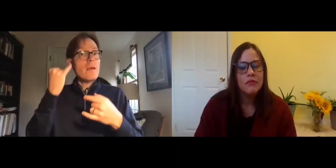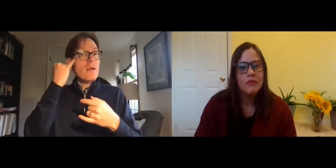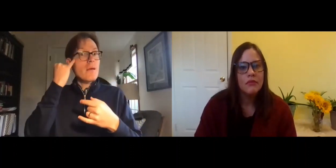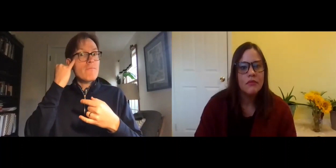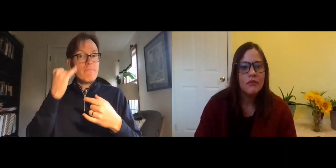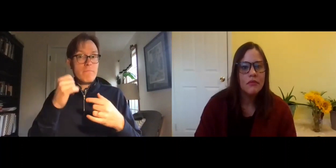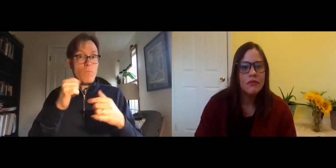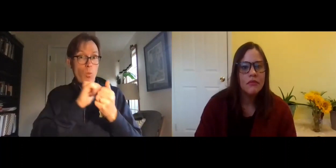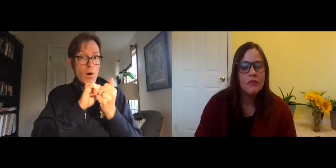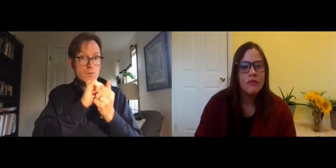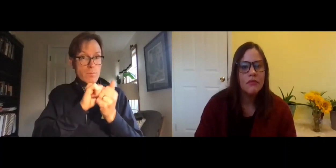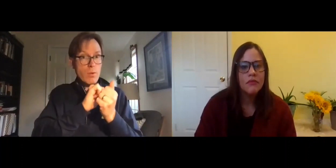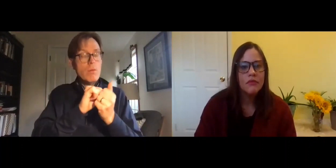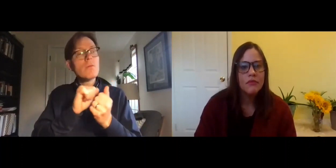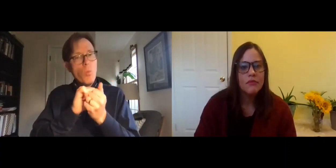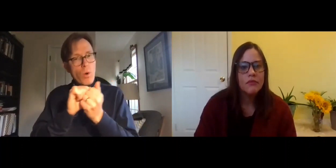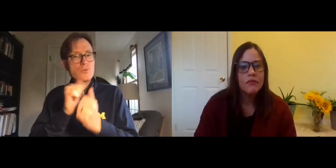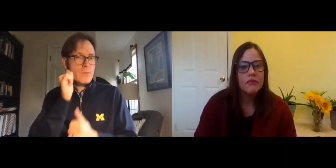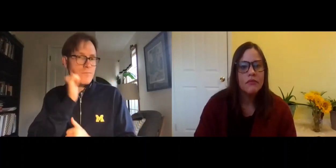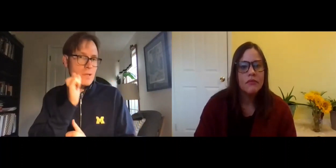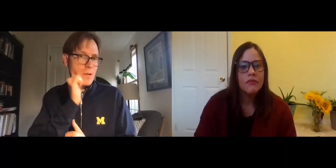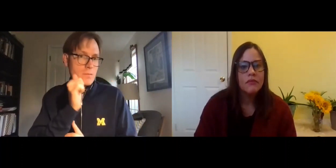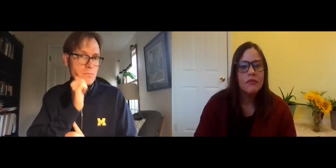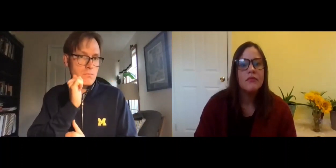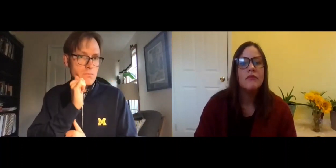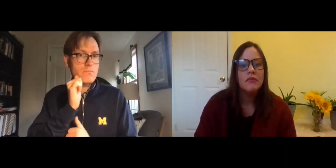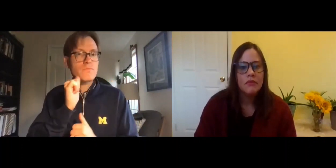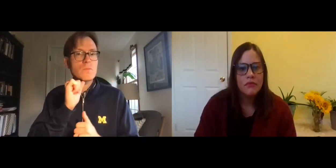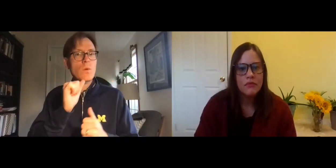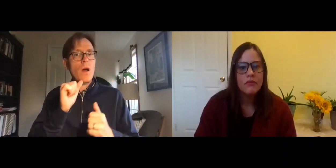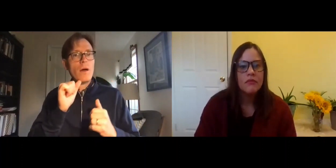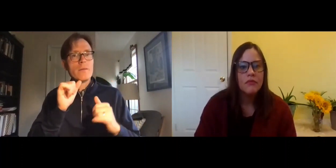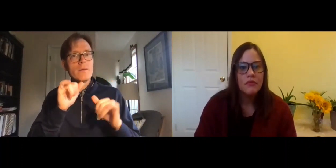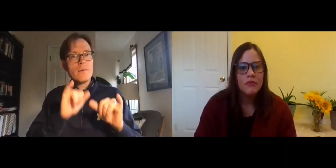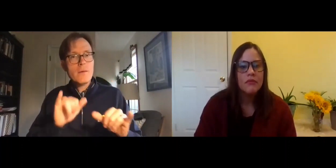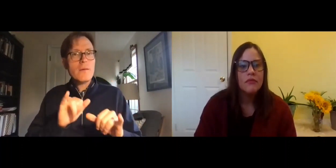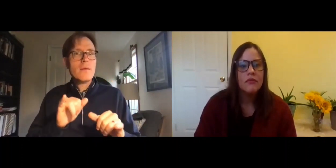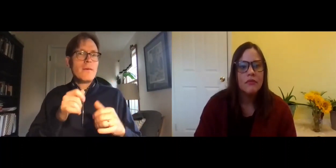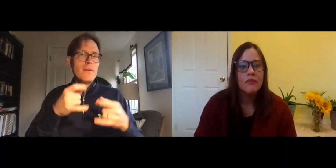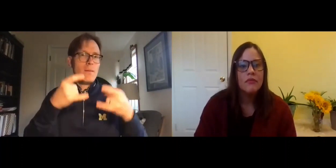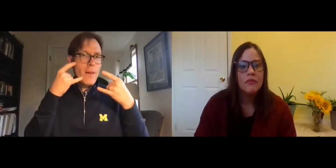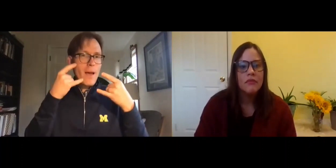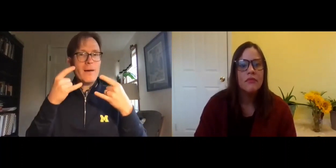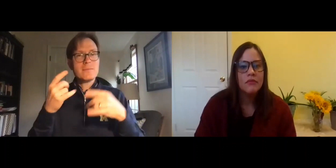You have to remember that wearing a mask, if you're wearing a washable reusable mask,